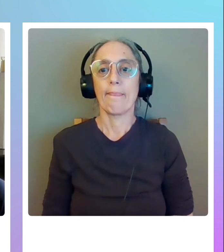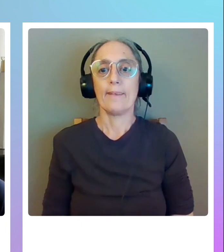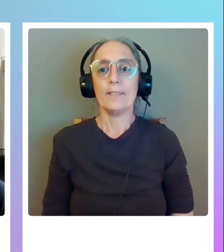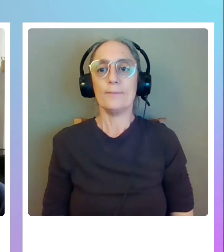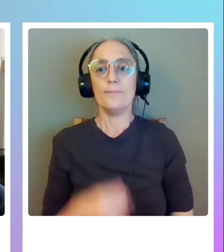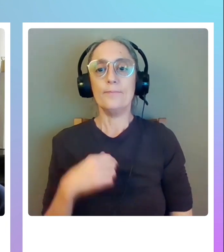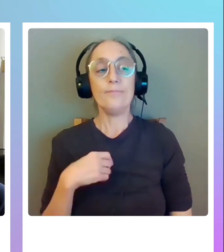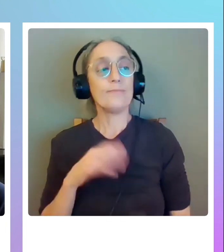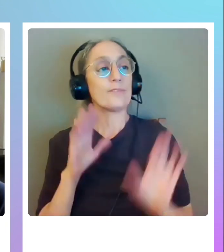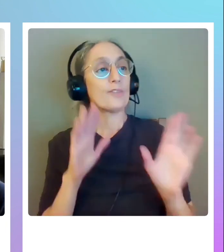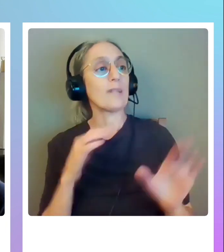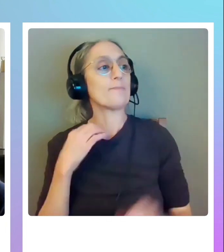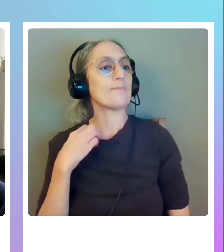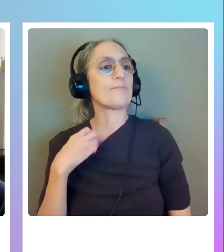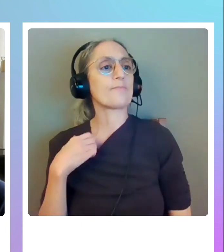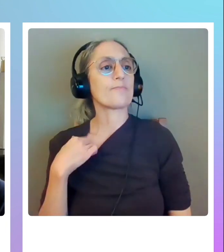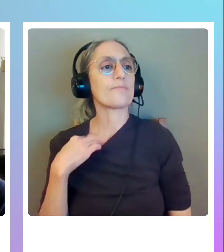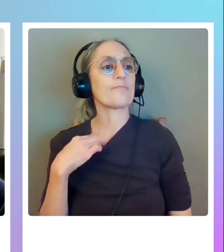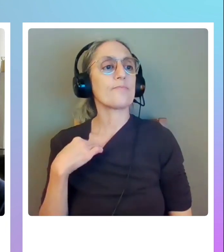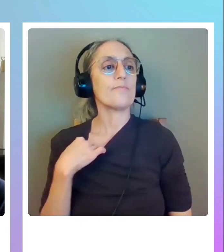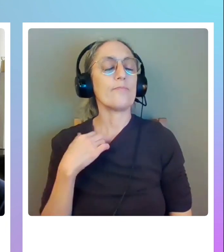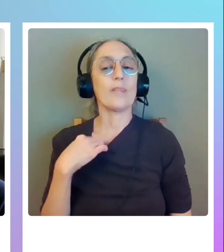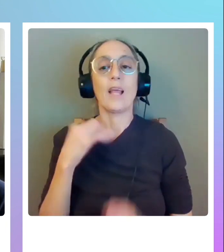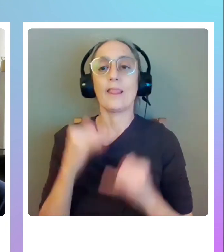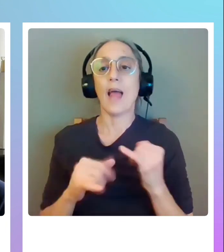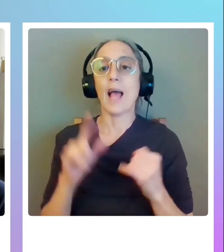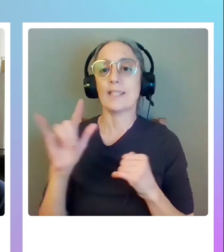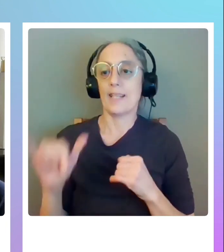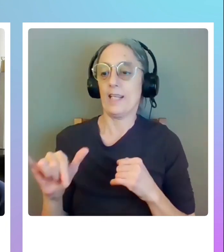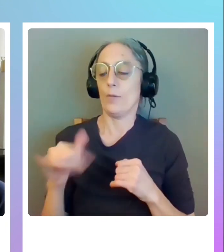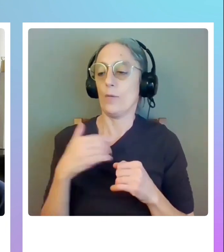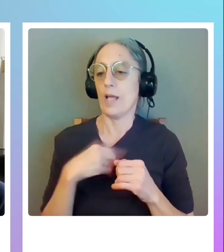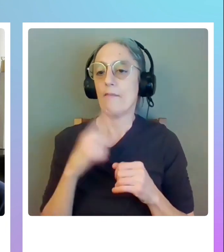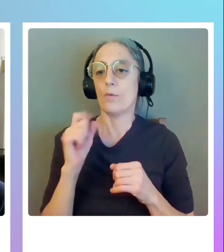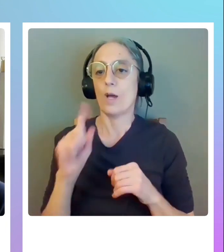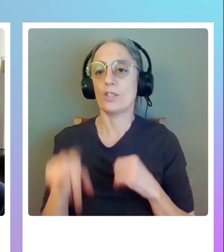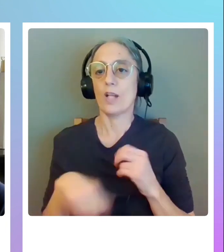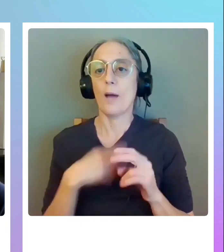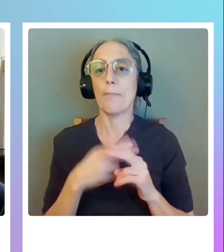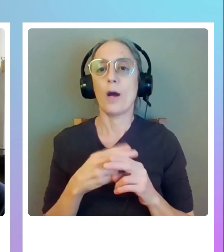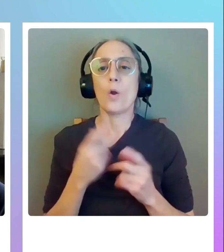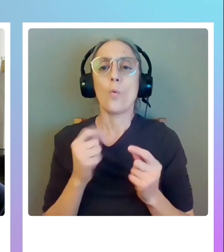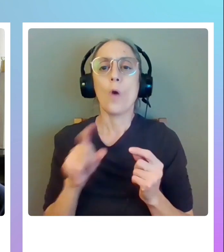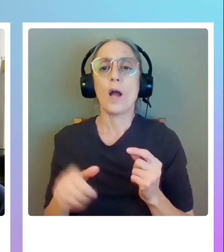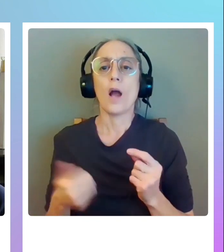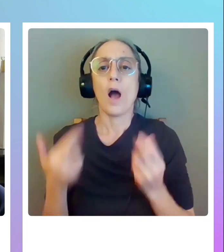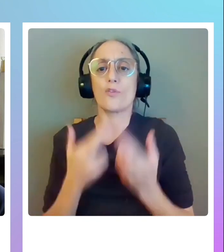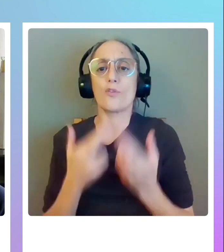Great lastly, we have a question about "What other resources do you recommend